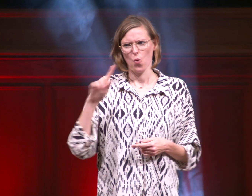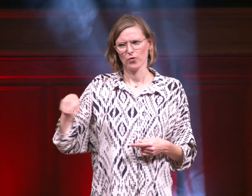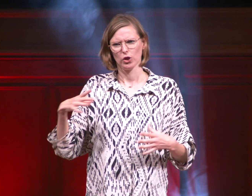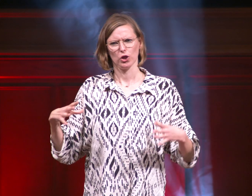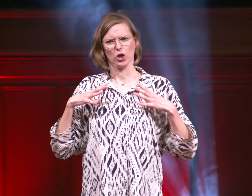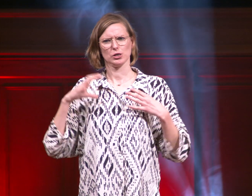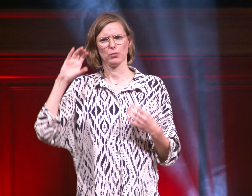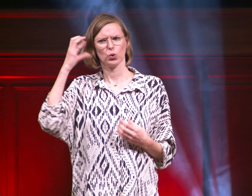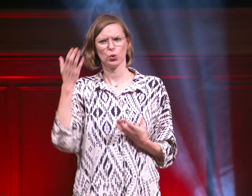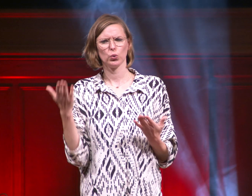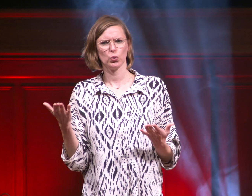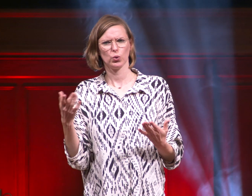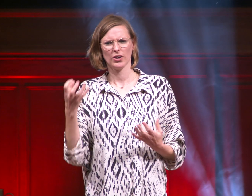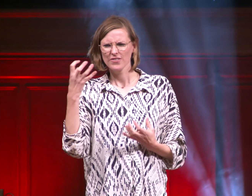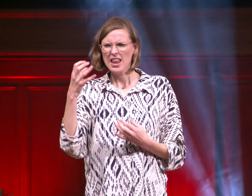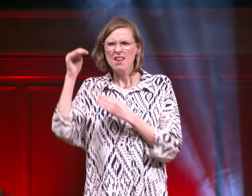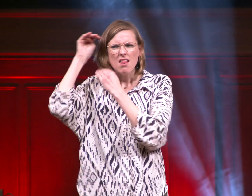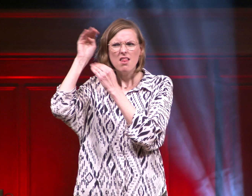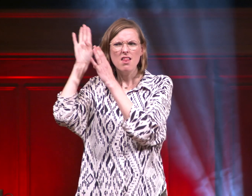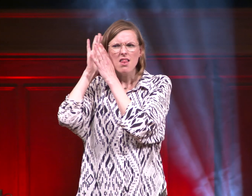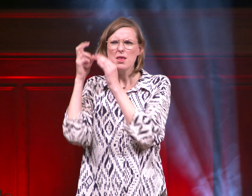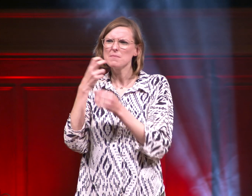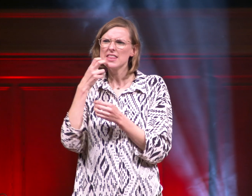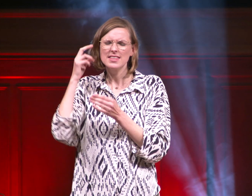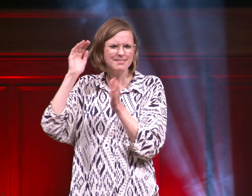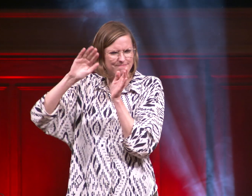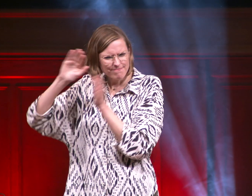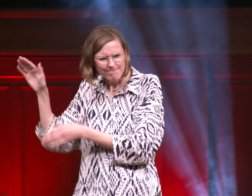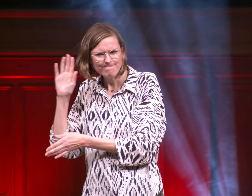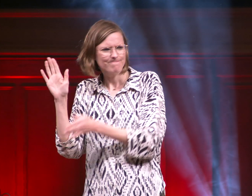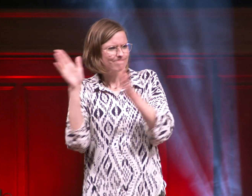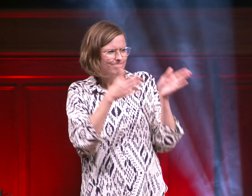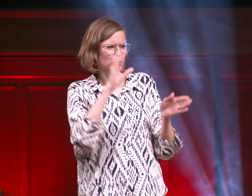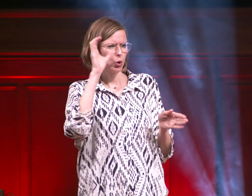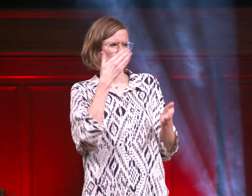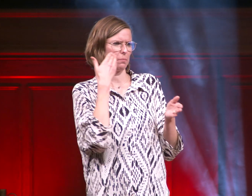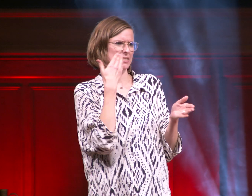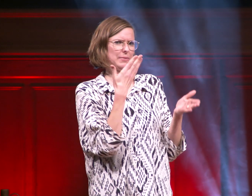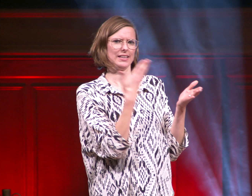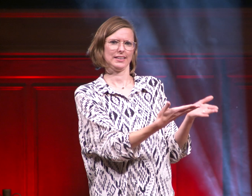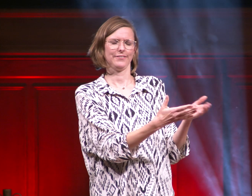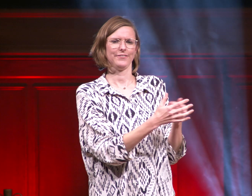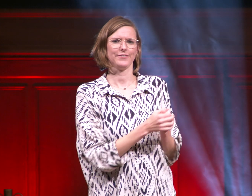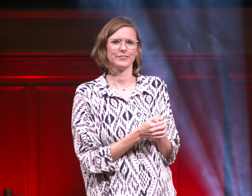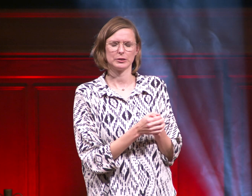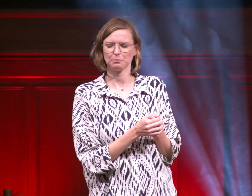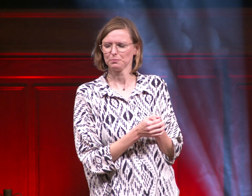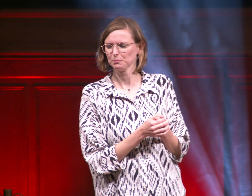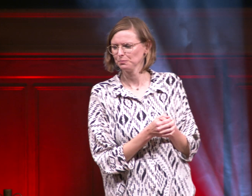And we started in that field because we, as deaf persons, are very proud of our culture, and we wanted to focus on a cultural perspective,